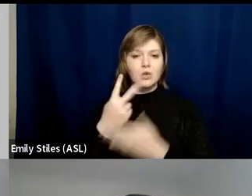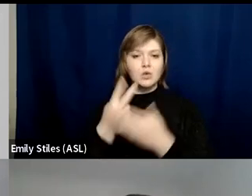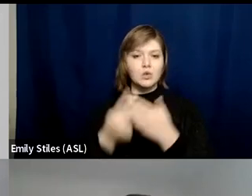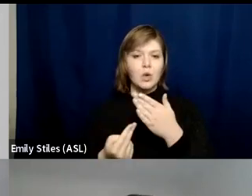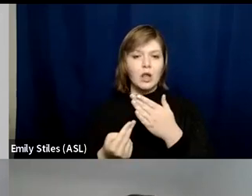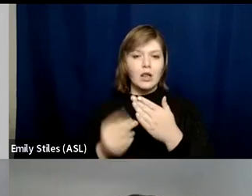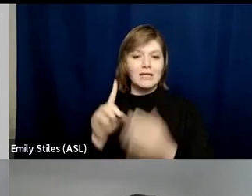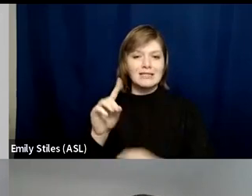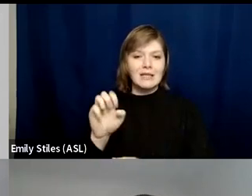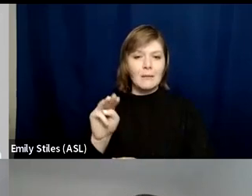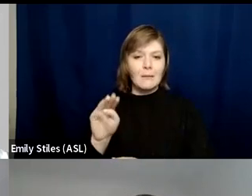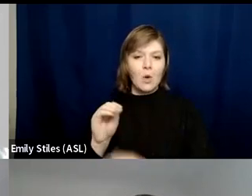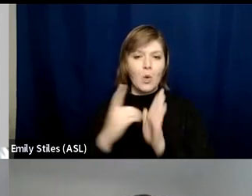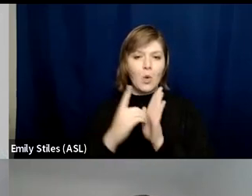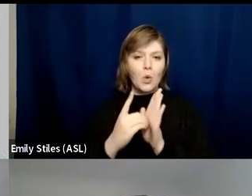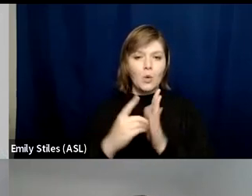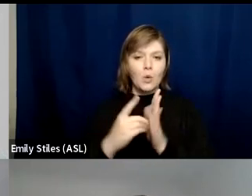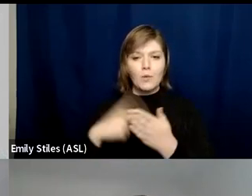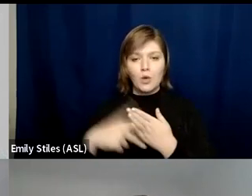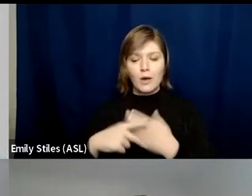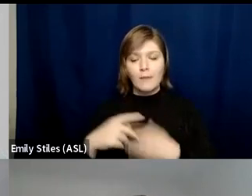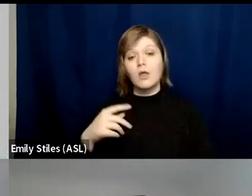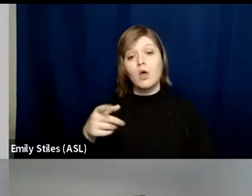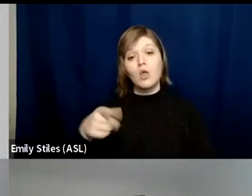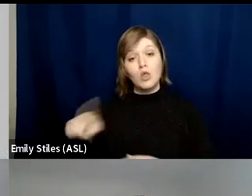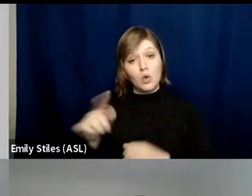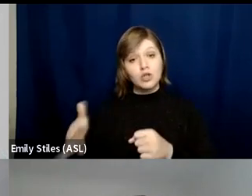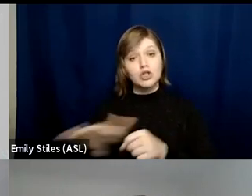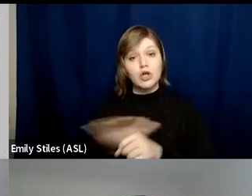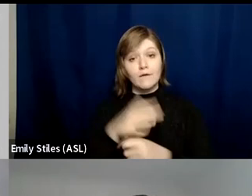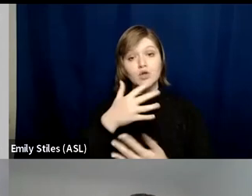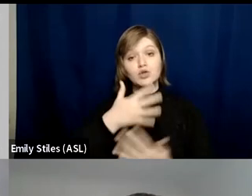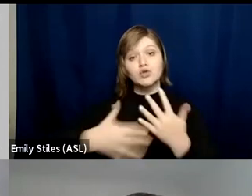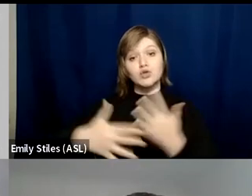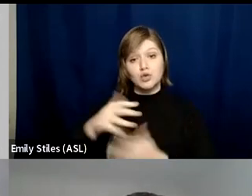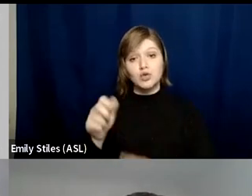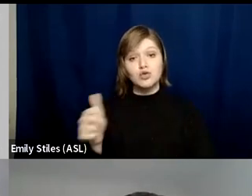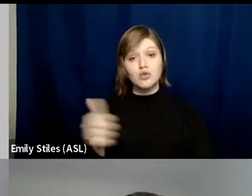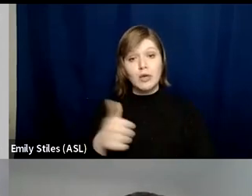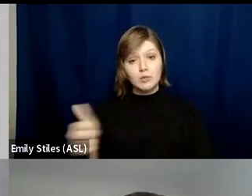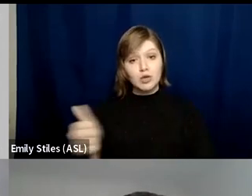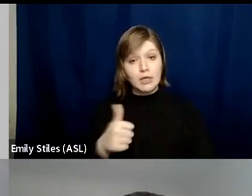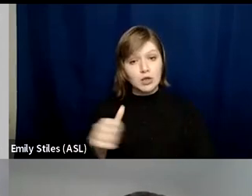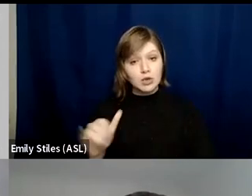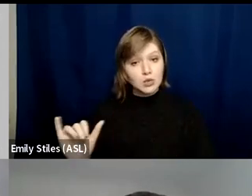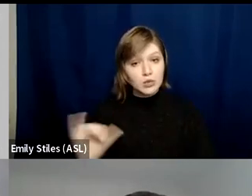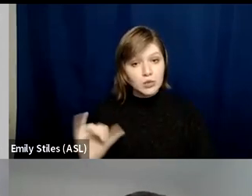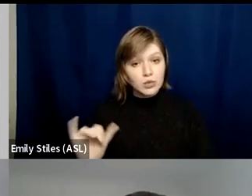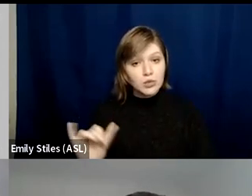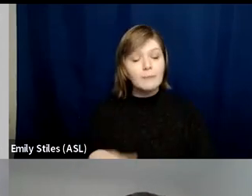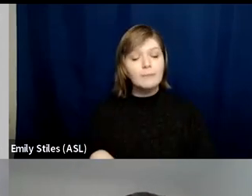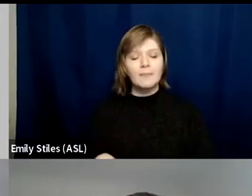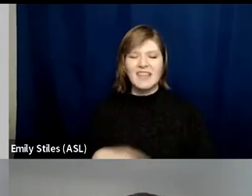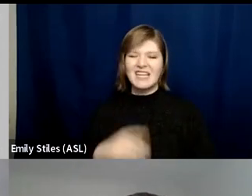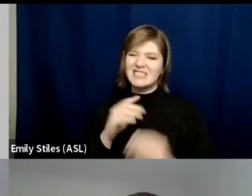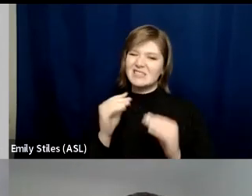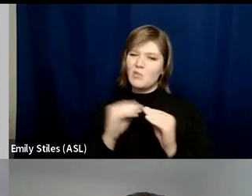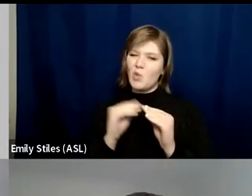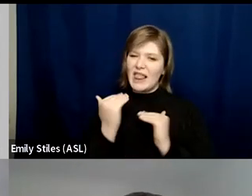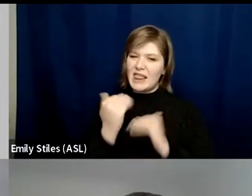Those subsidies are hundred percent state funded at this point. In Washington we also have an 1115 waiver that has serious